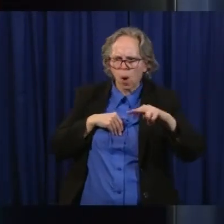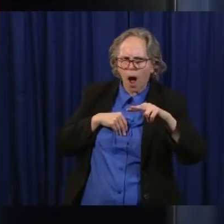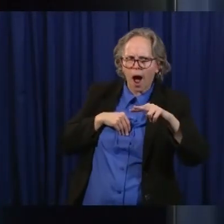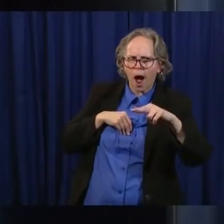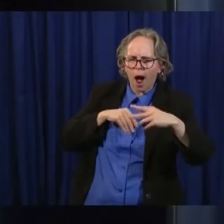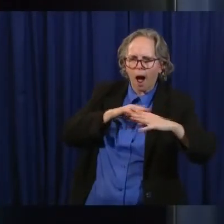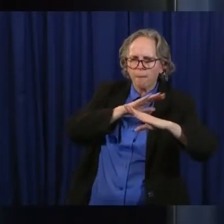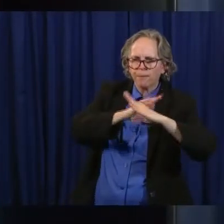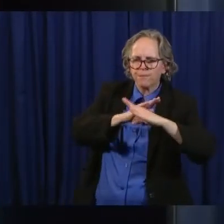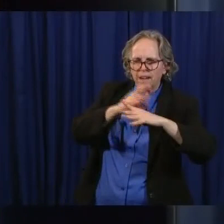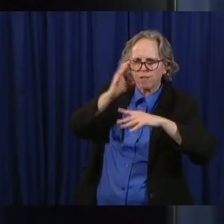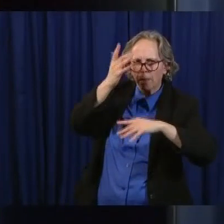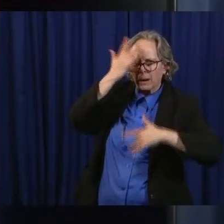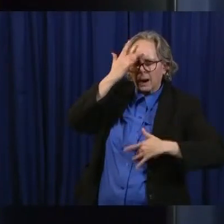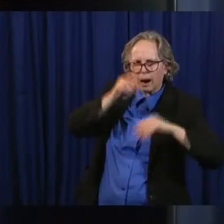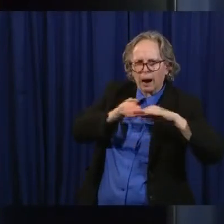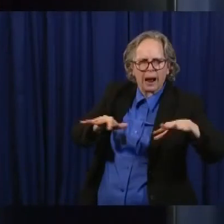ABLE TO, AS BUSINESS OWNERS,